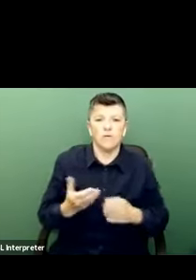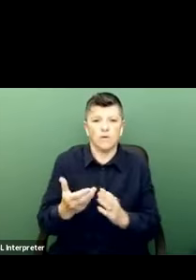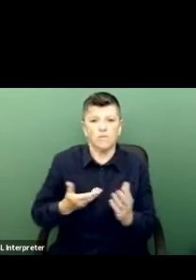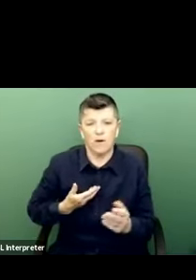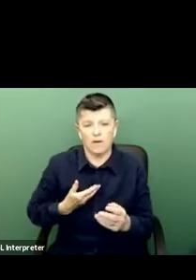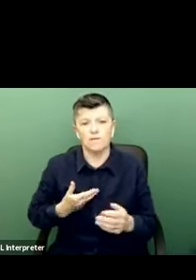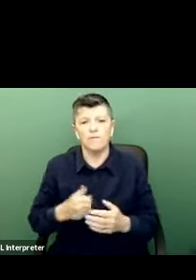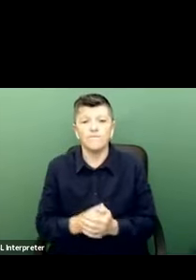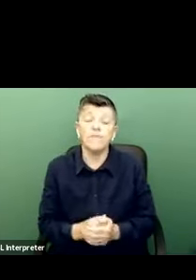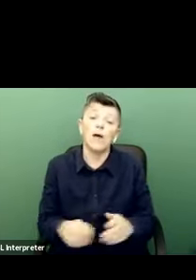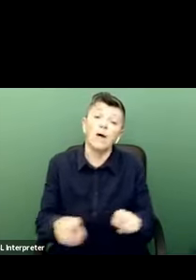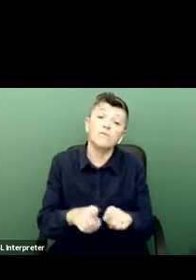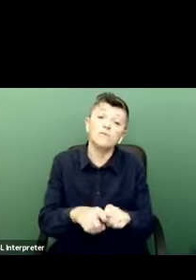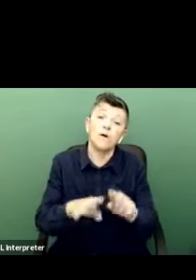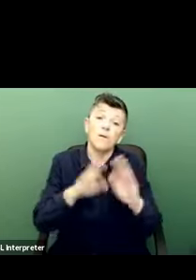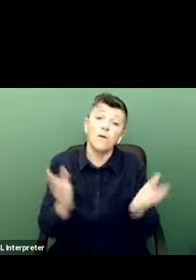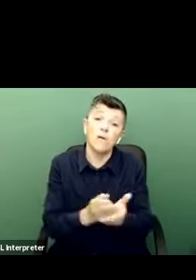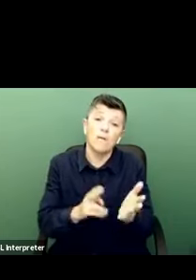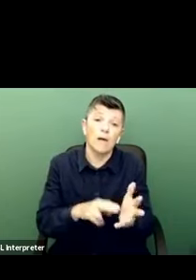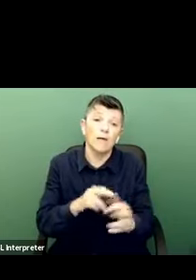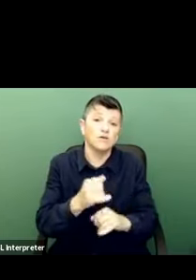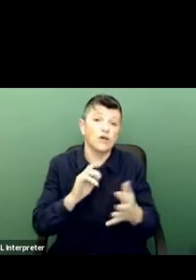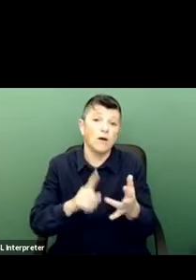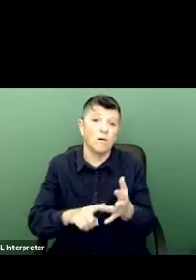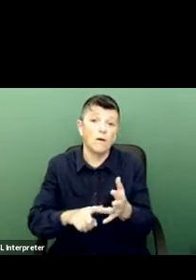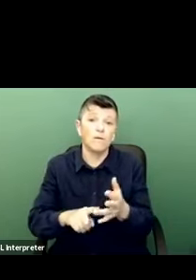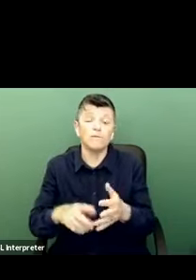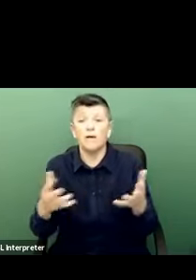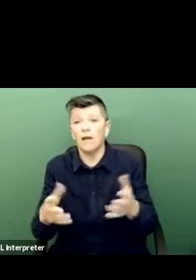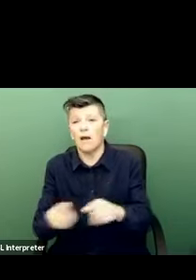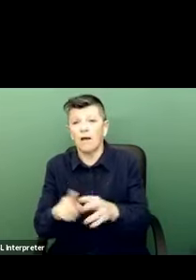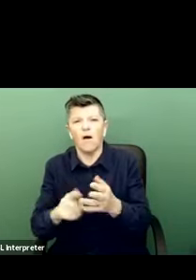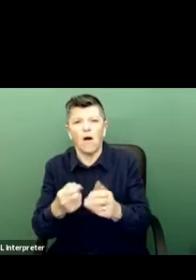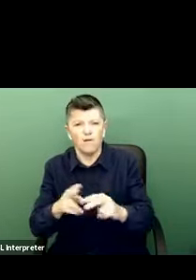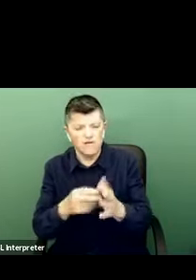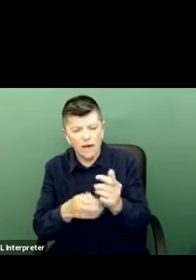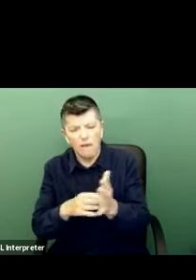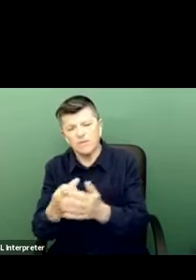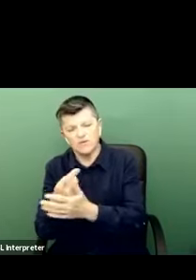. Wollstonecraft approach received some support from the United Nations